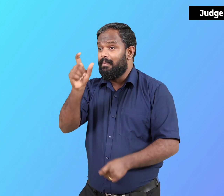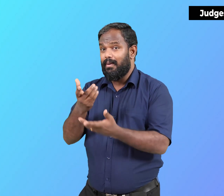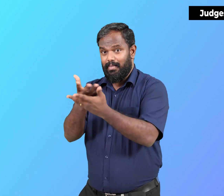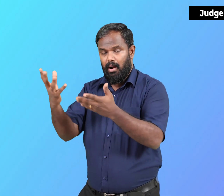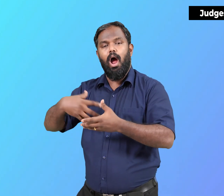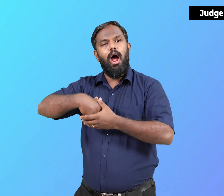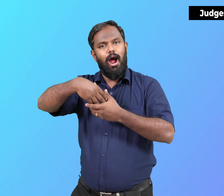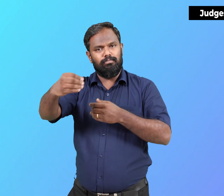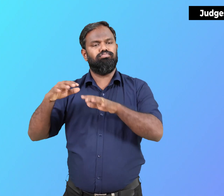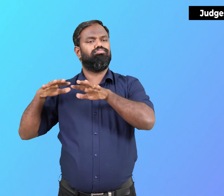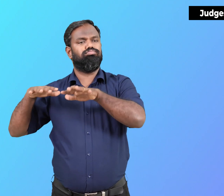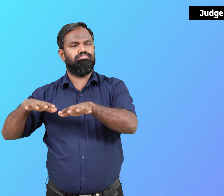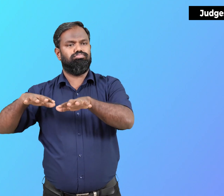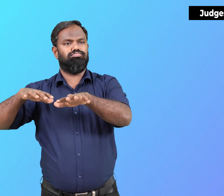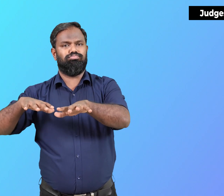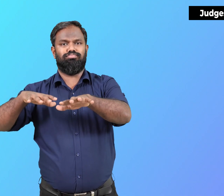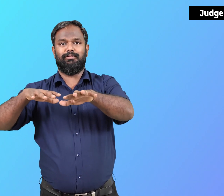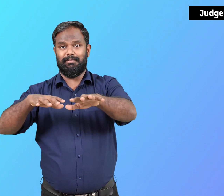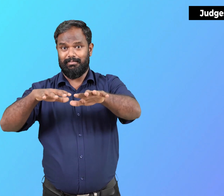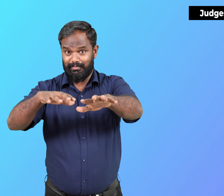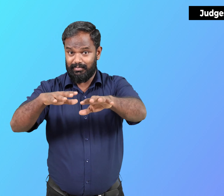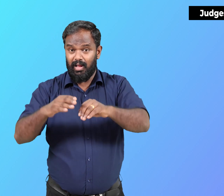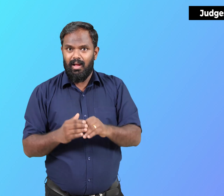The next day, the army of Israel again went out against the army of Benjamin.